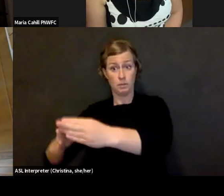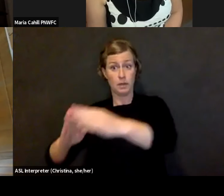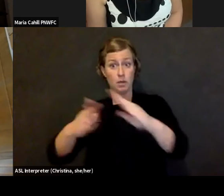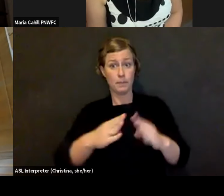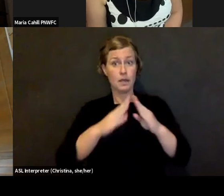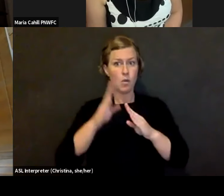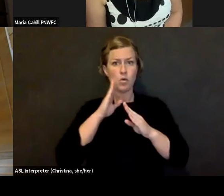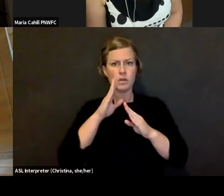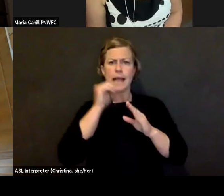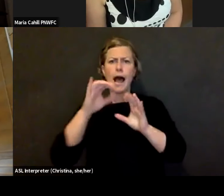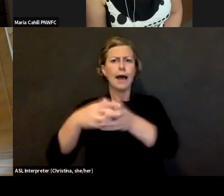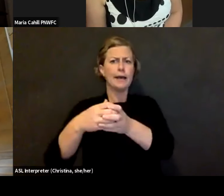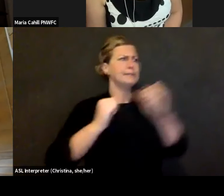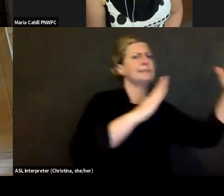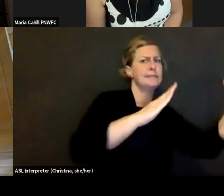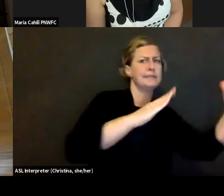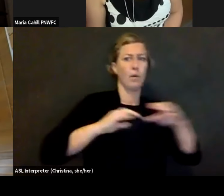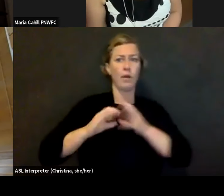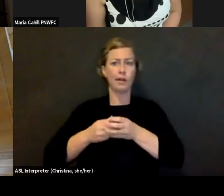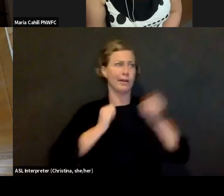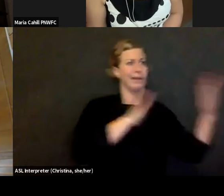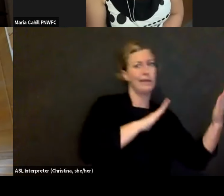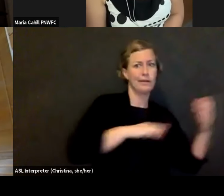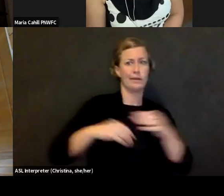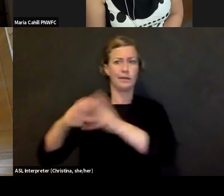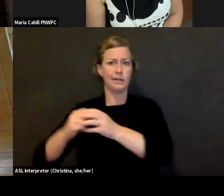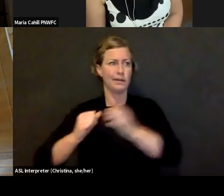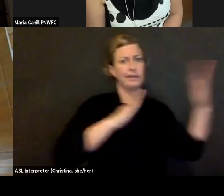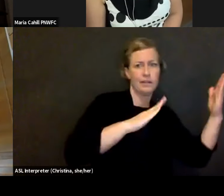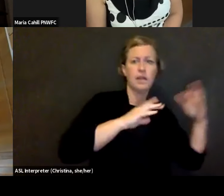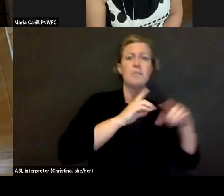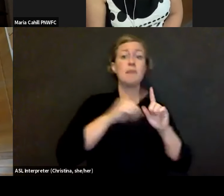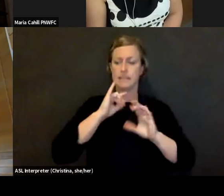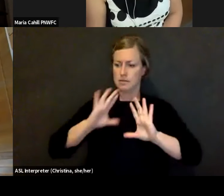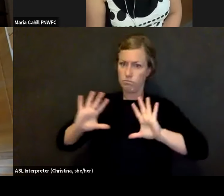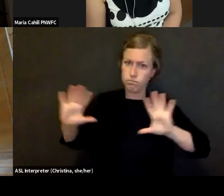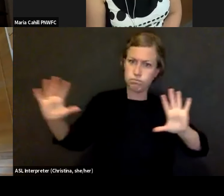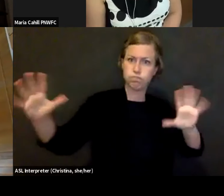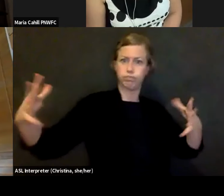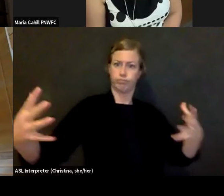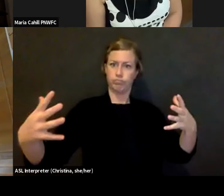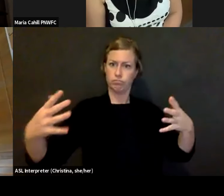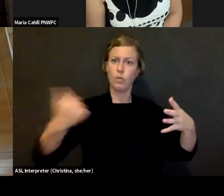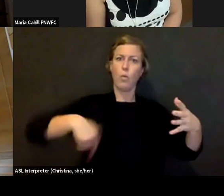would all as these individual communities actually link our arms together and build this